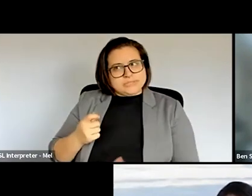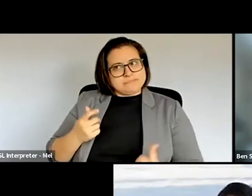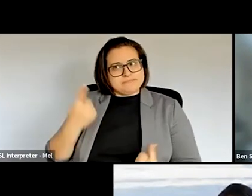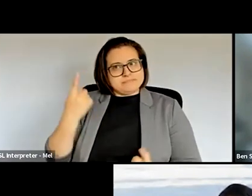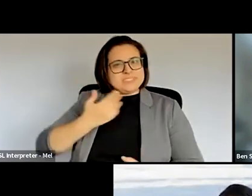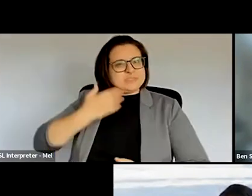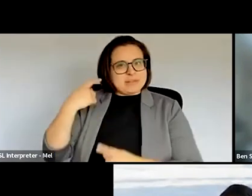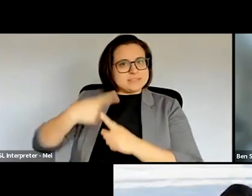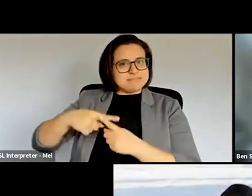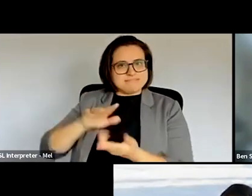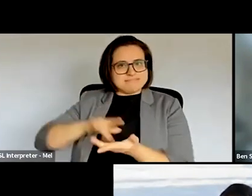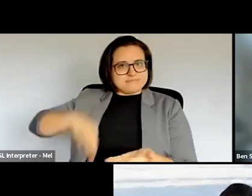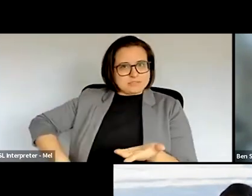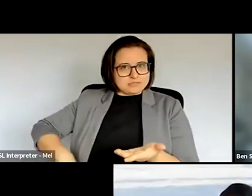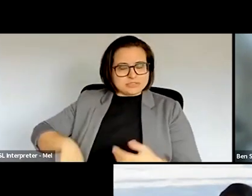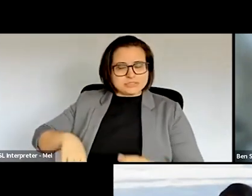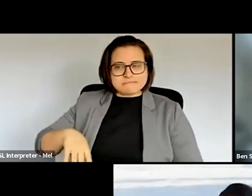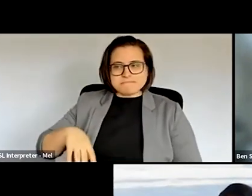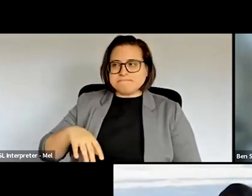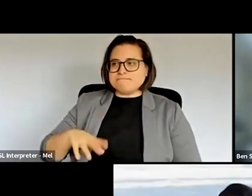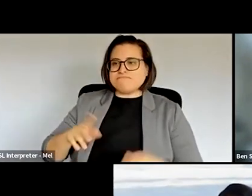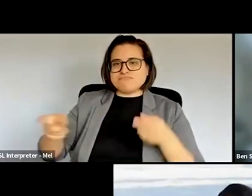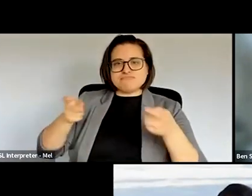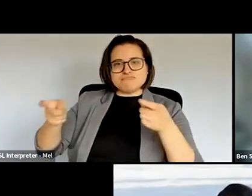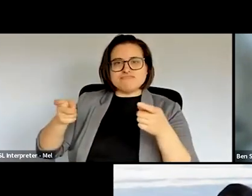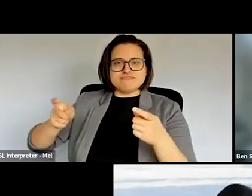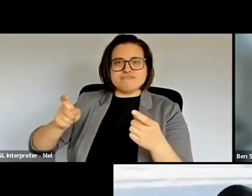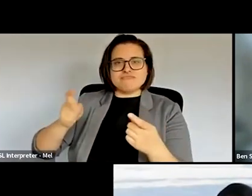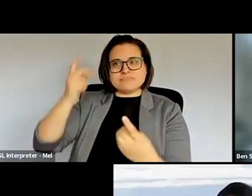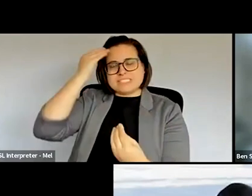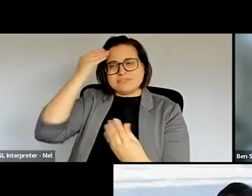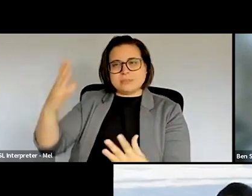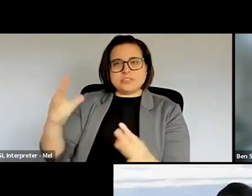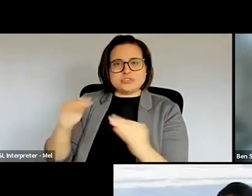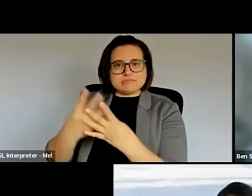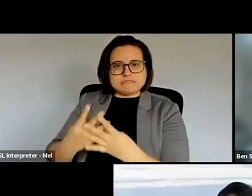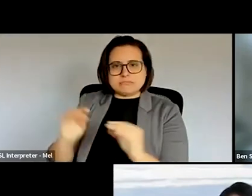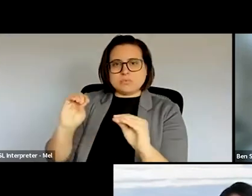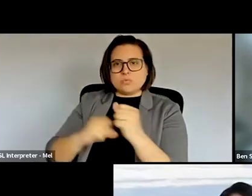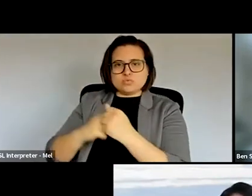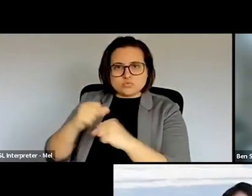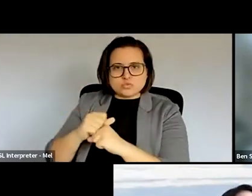involved dealing with unstructured information. That's what the search engines and the world